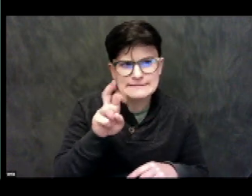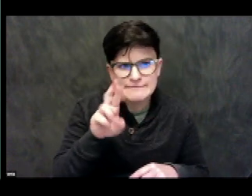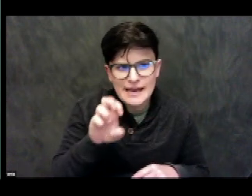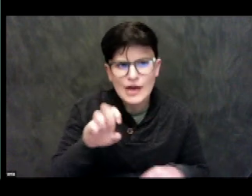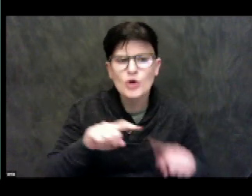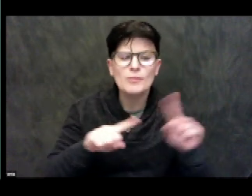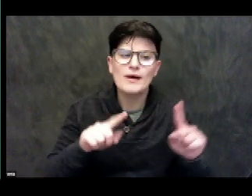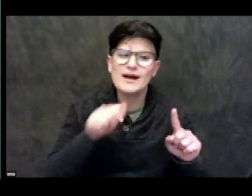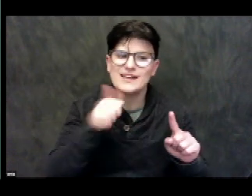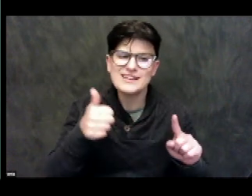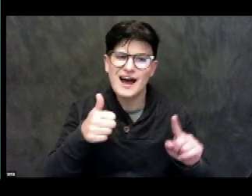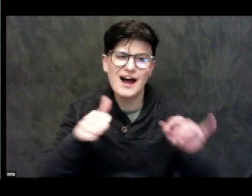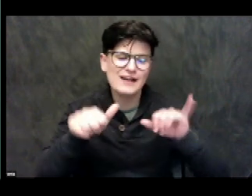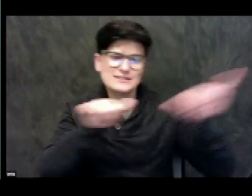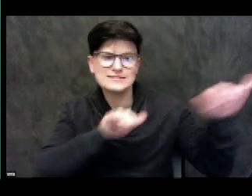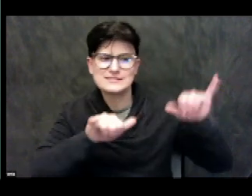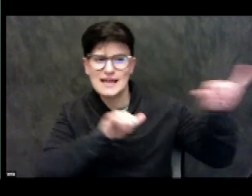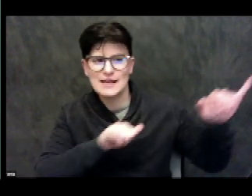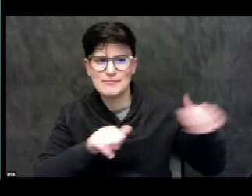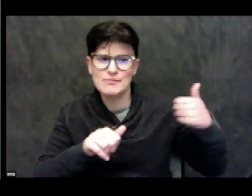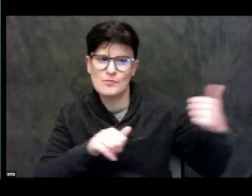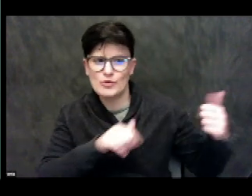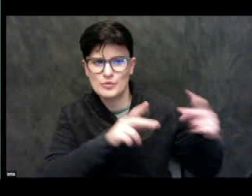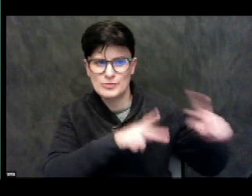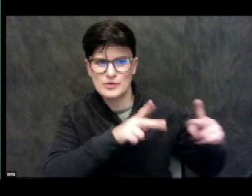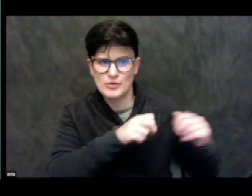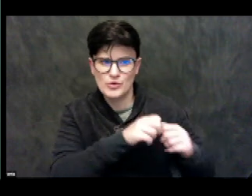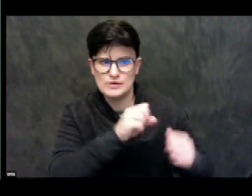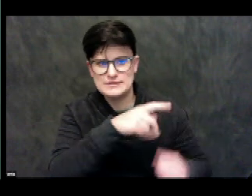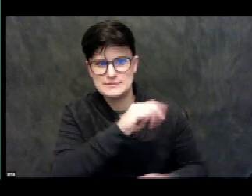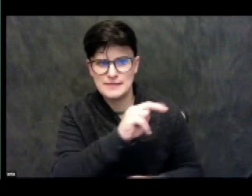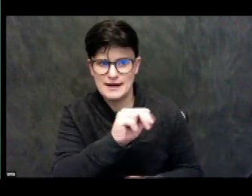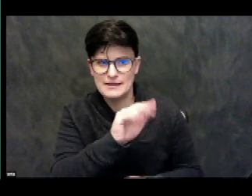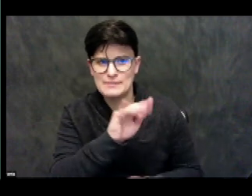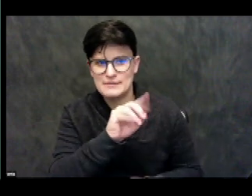I'm fortunate enough to not have a shunt.